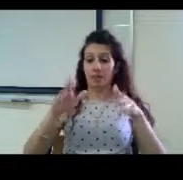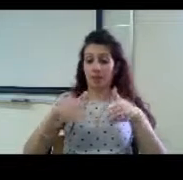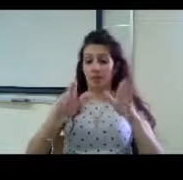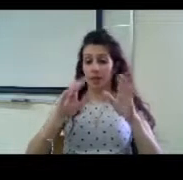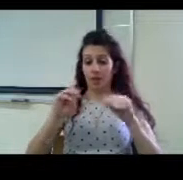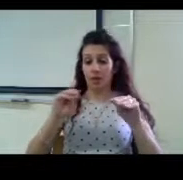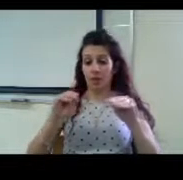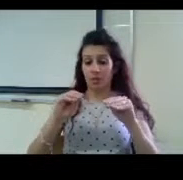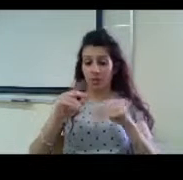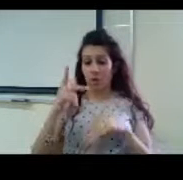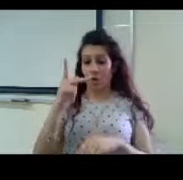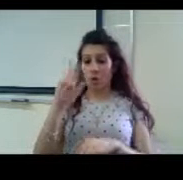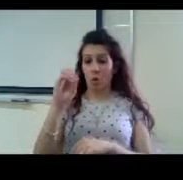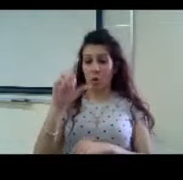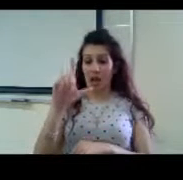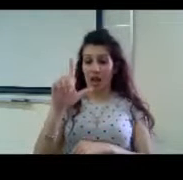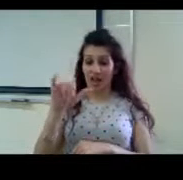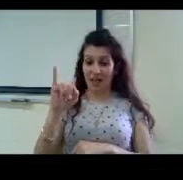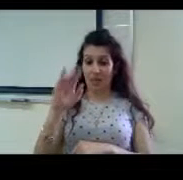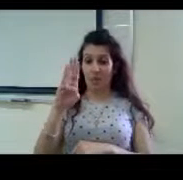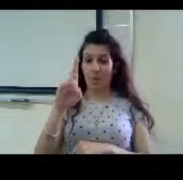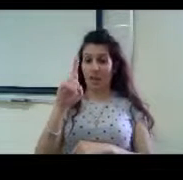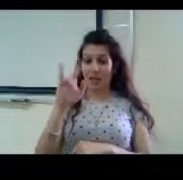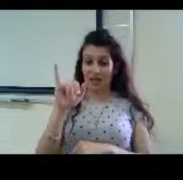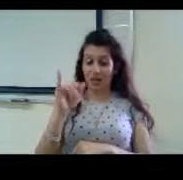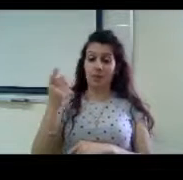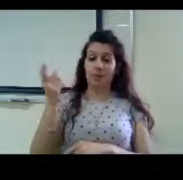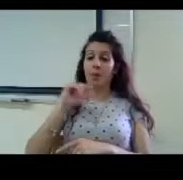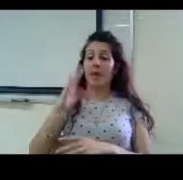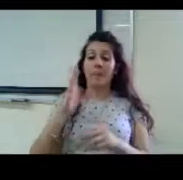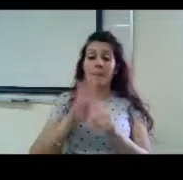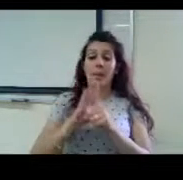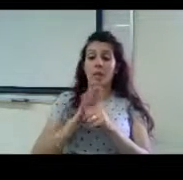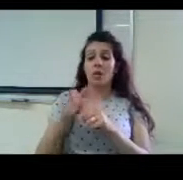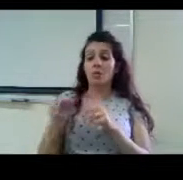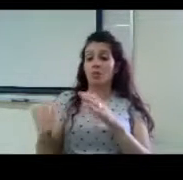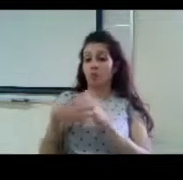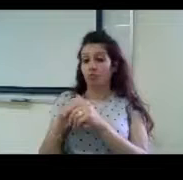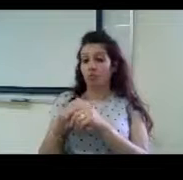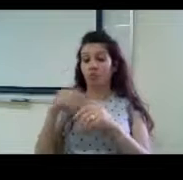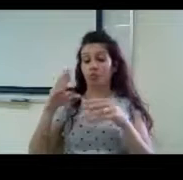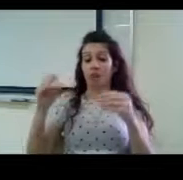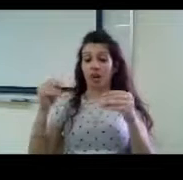Higher Education and UN agencies donors had strengthened the communication with